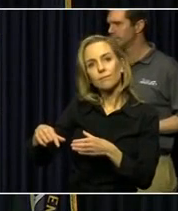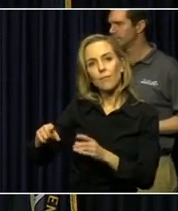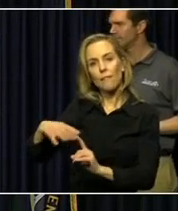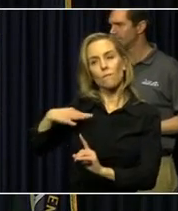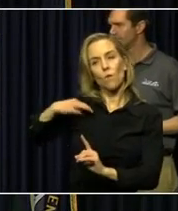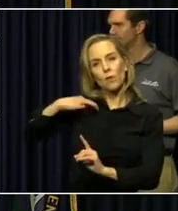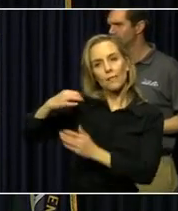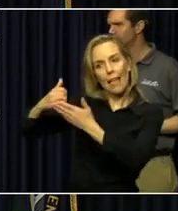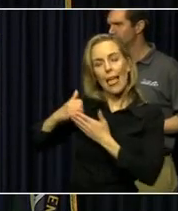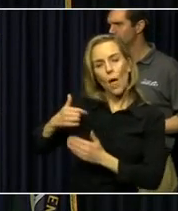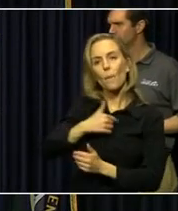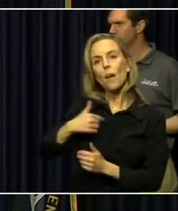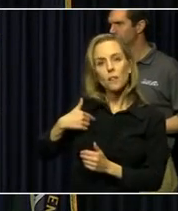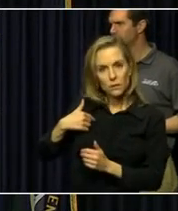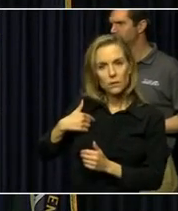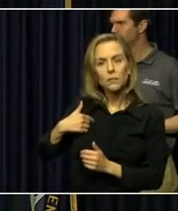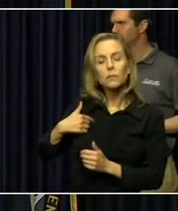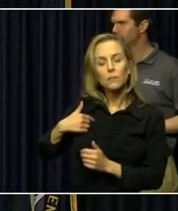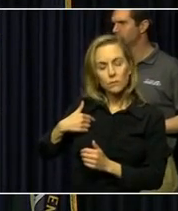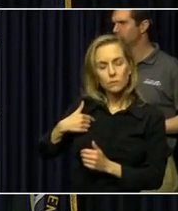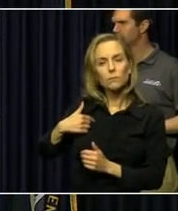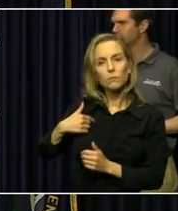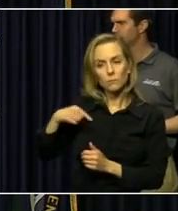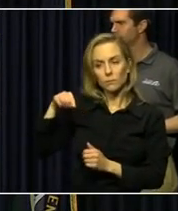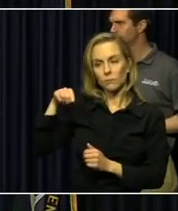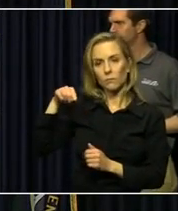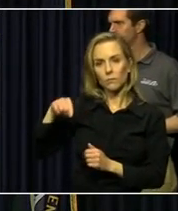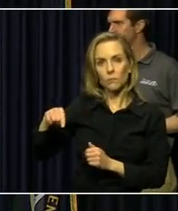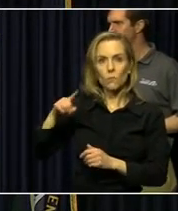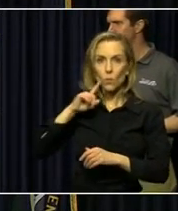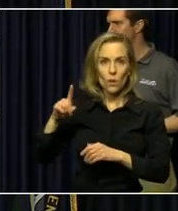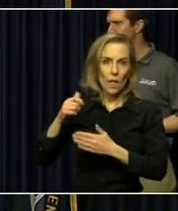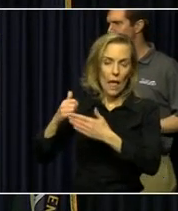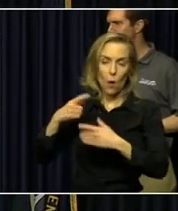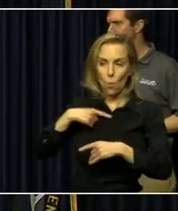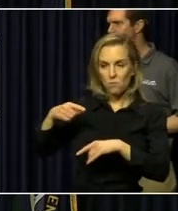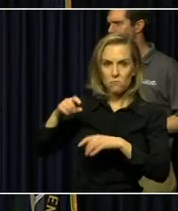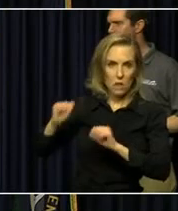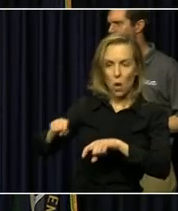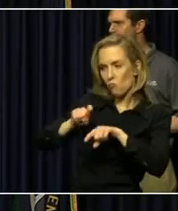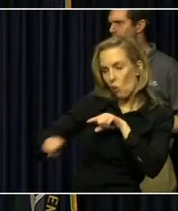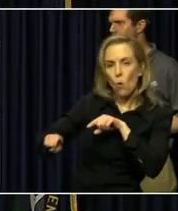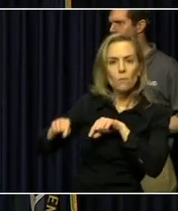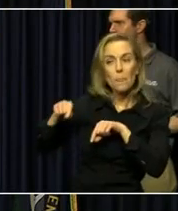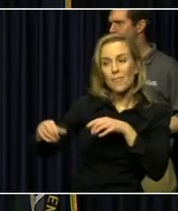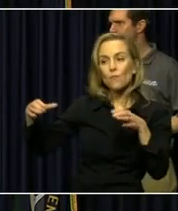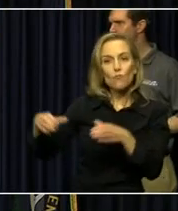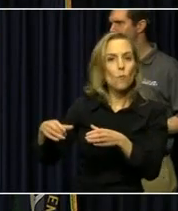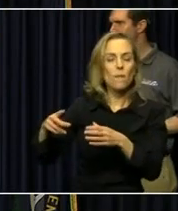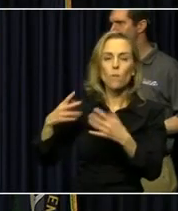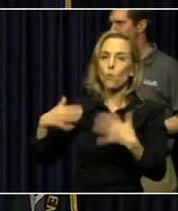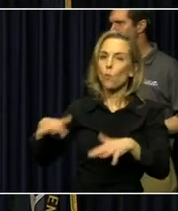THAT'S FILED A LAWSUIT BECAUSE THEY ENGAGED IN A MASS GATHERING.